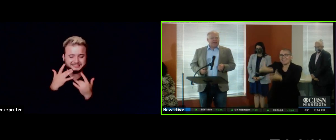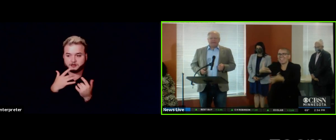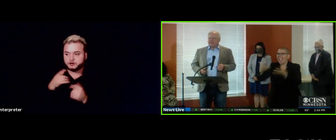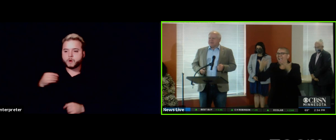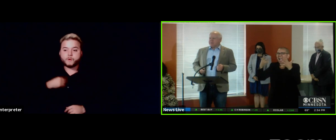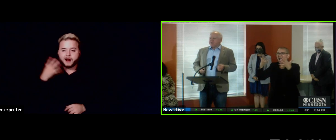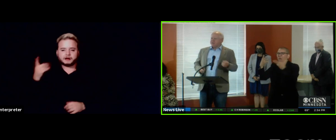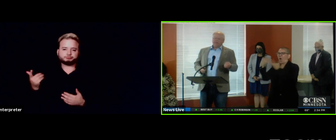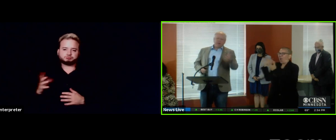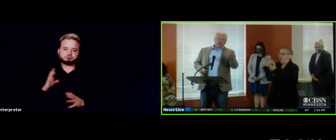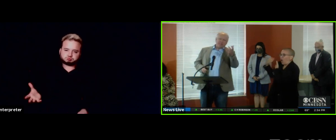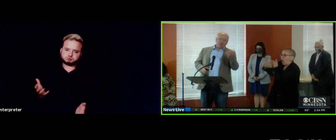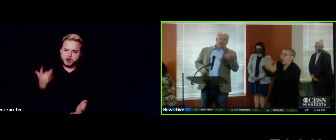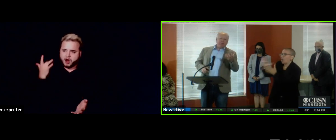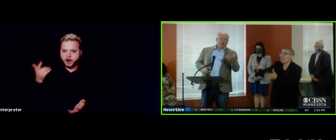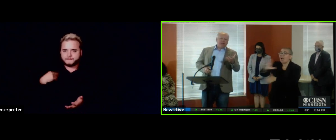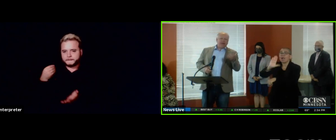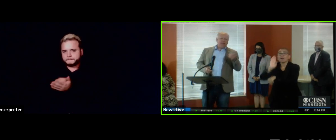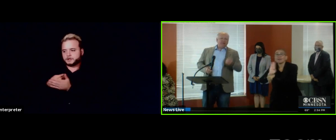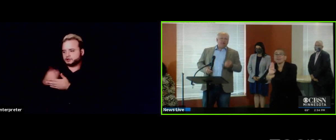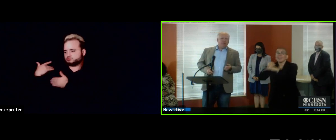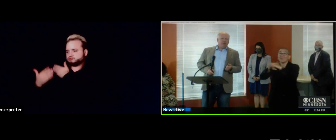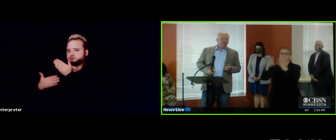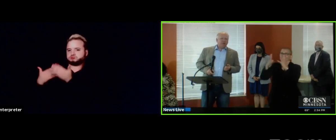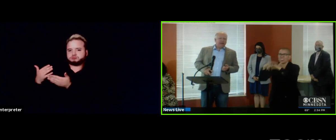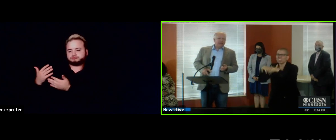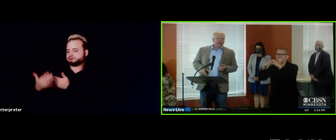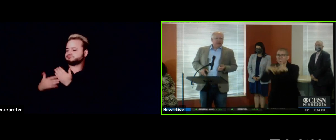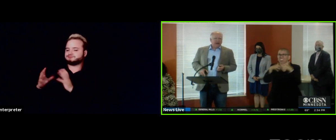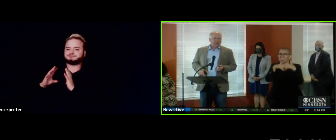is that because of that we have more people renting and they're more vulnerable then than